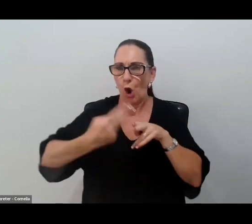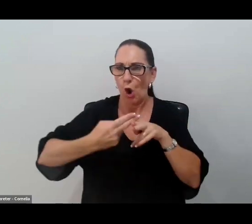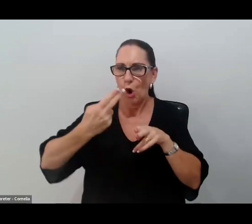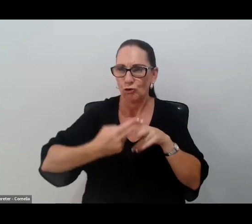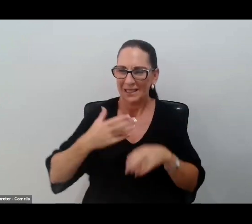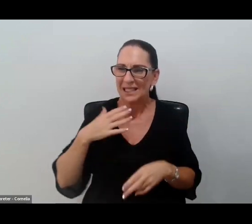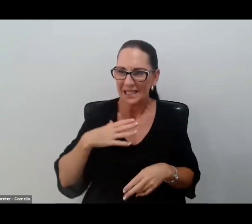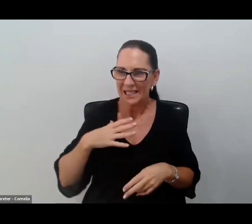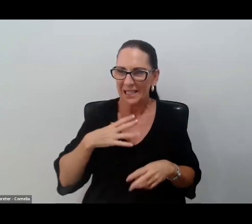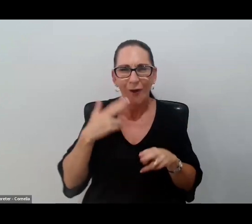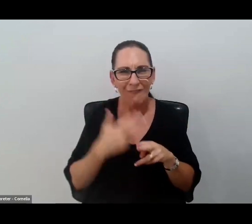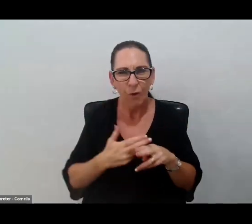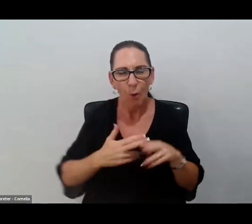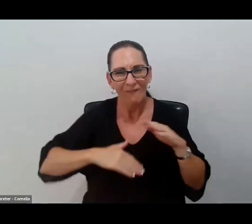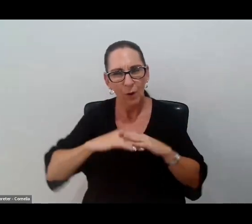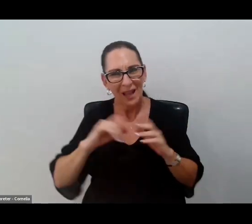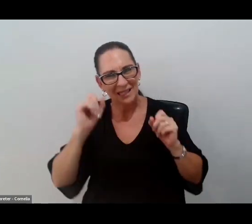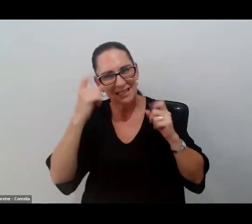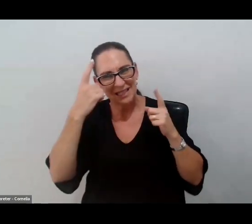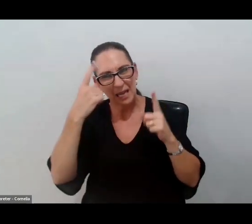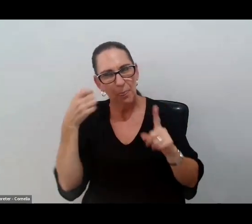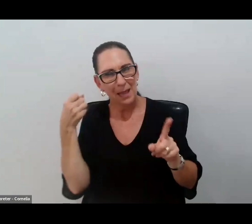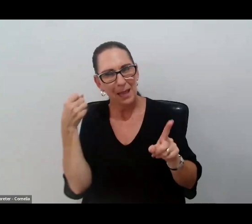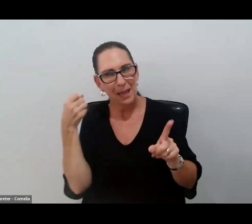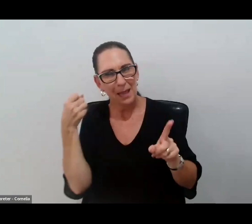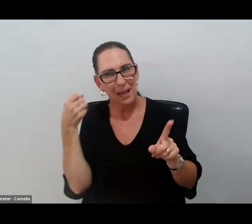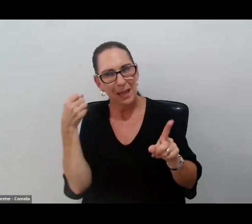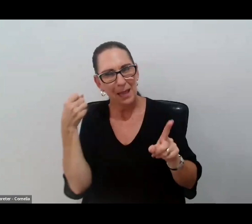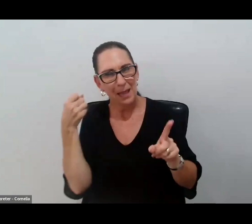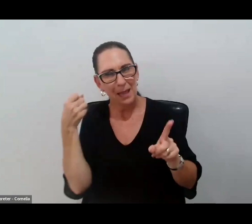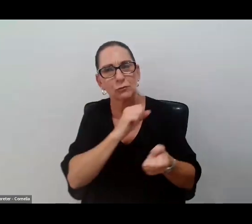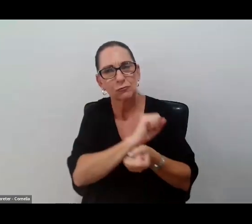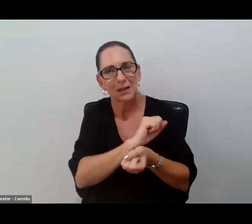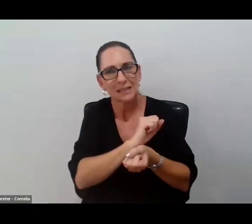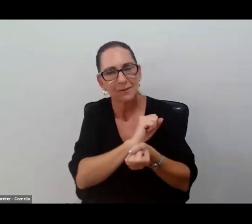impact of restrictive practices on people with intellectual disabilities. So how can